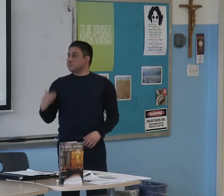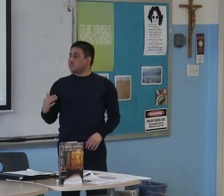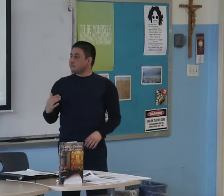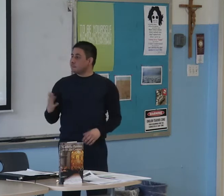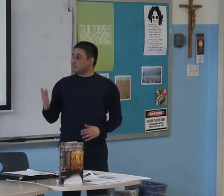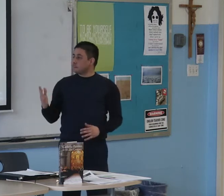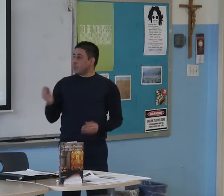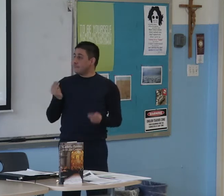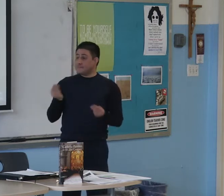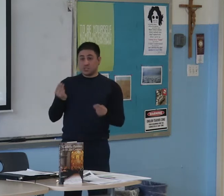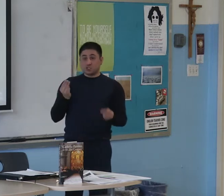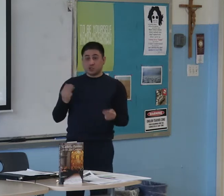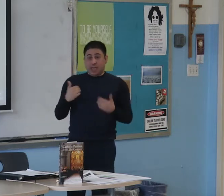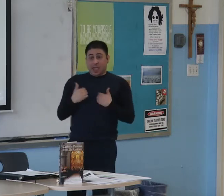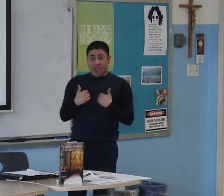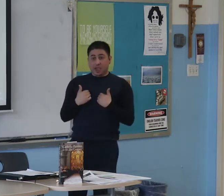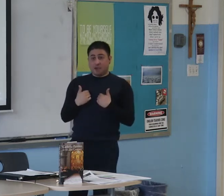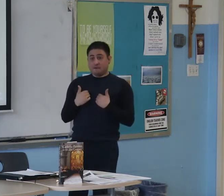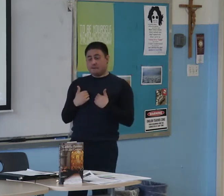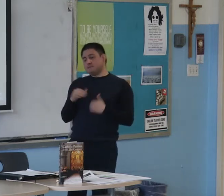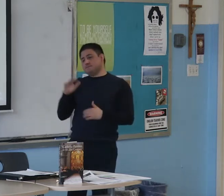disability in this parish?" Down to 48%.